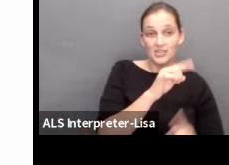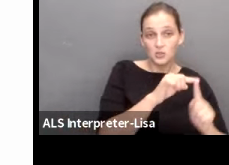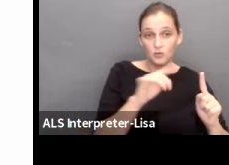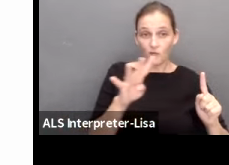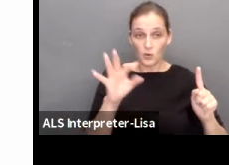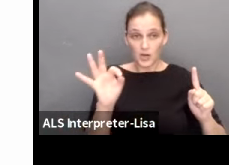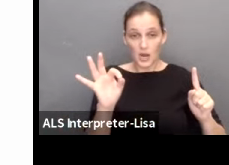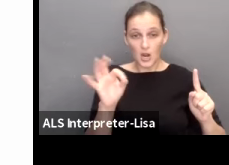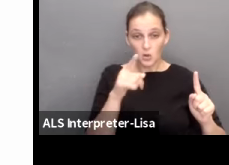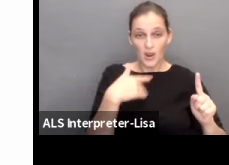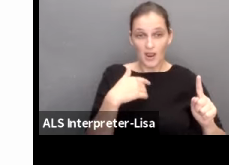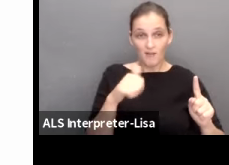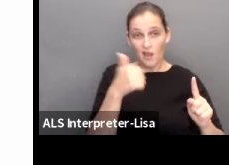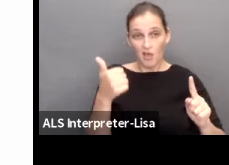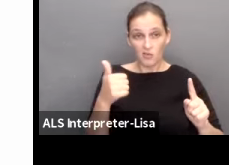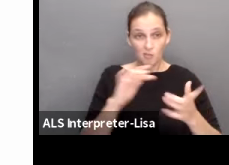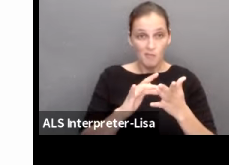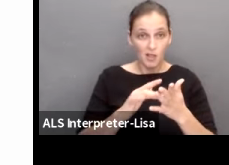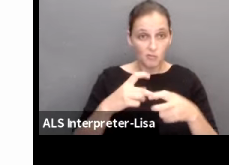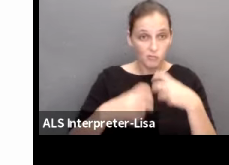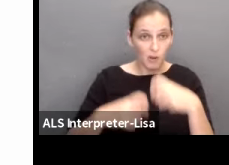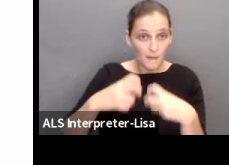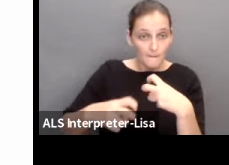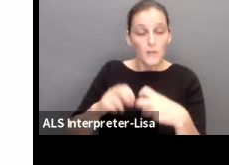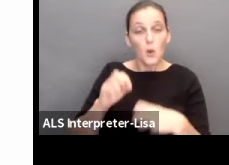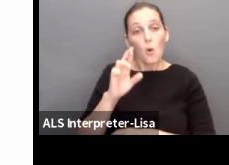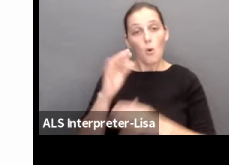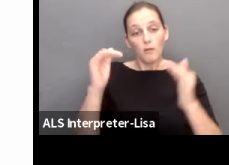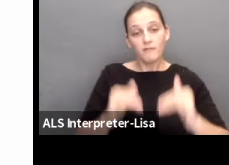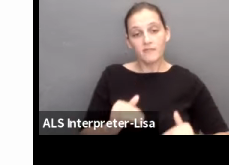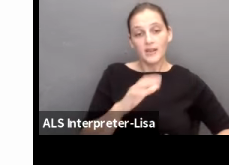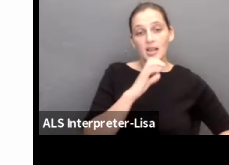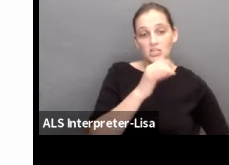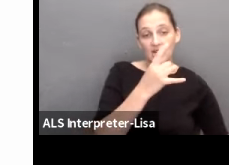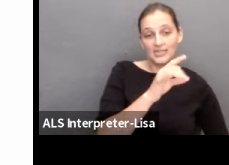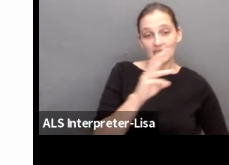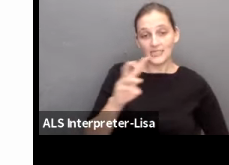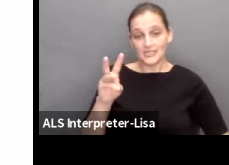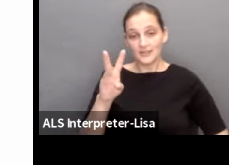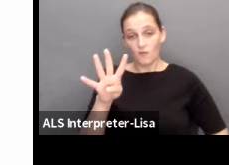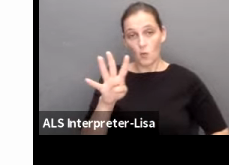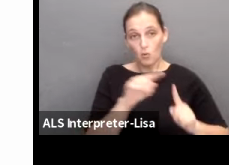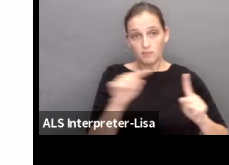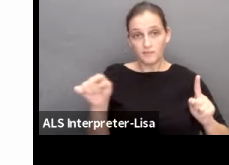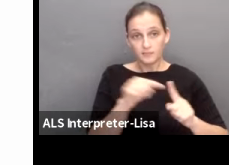underlying medical condition or if you're 18 to 64 and you work in a high risk place